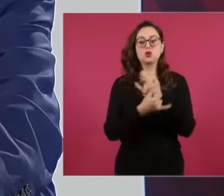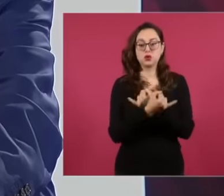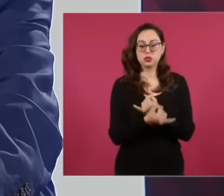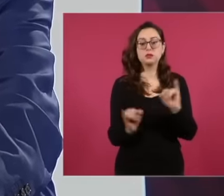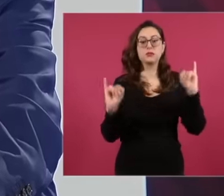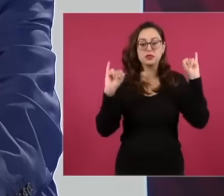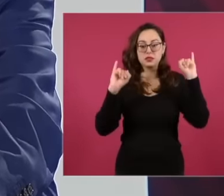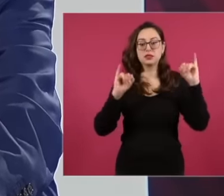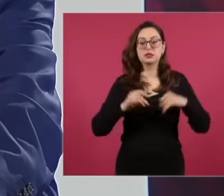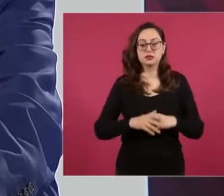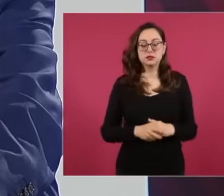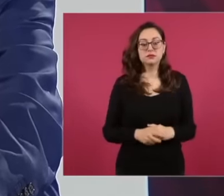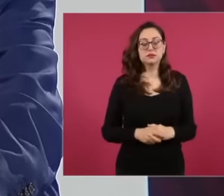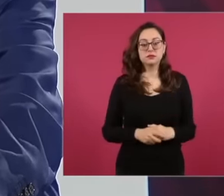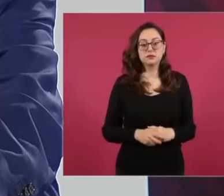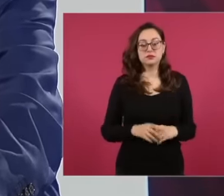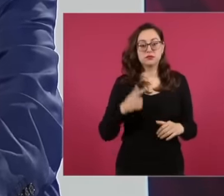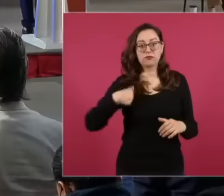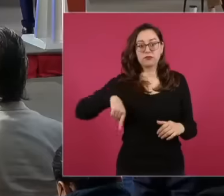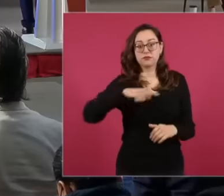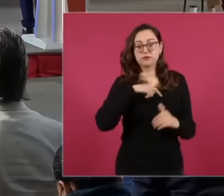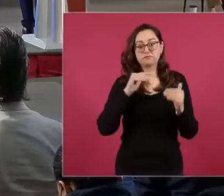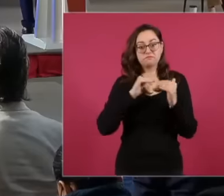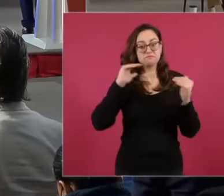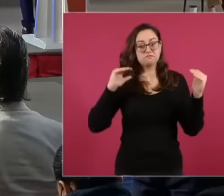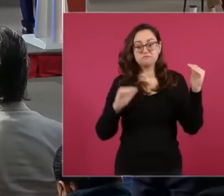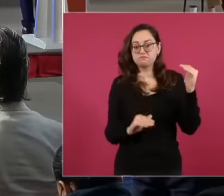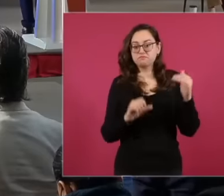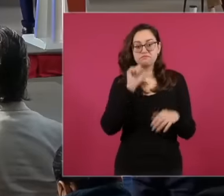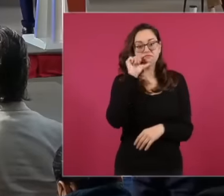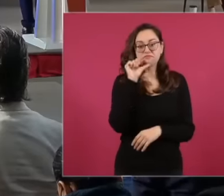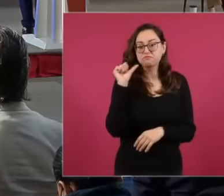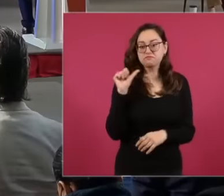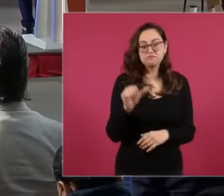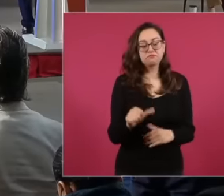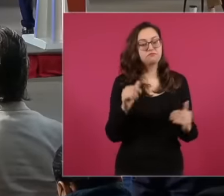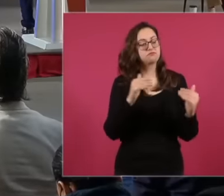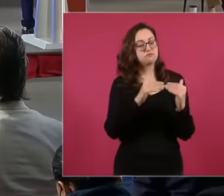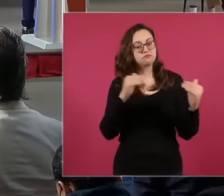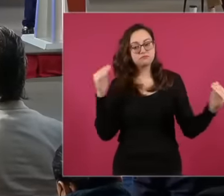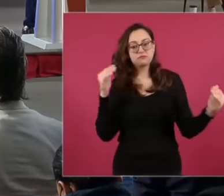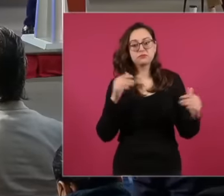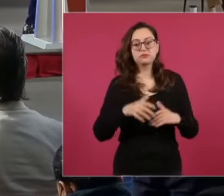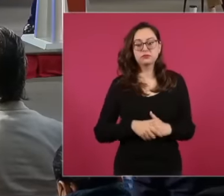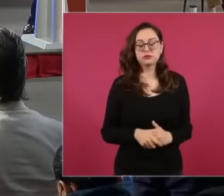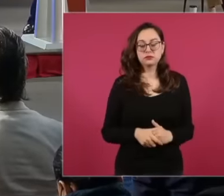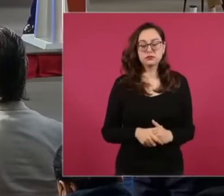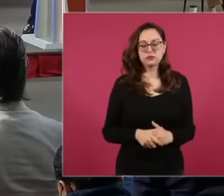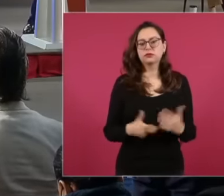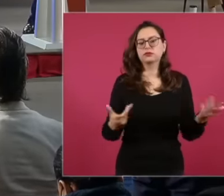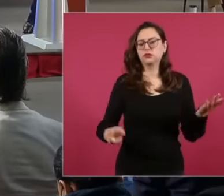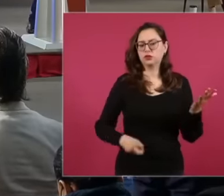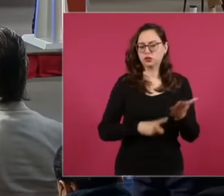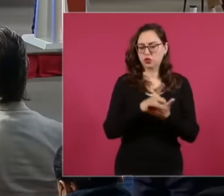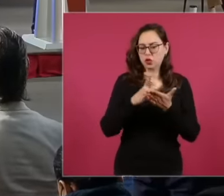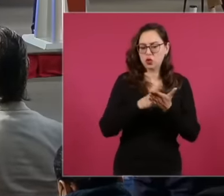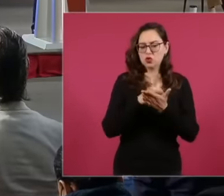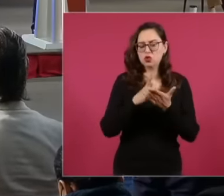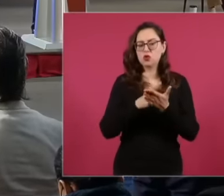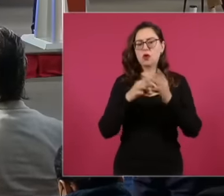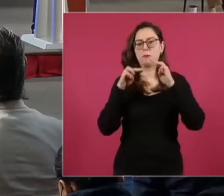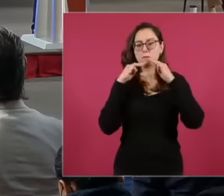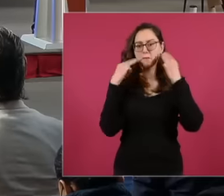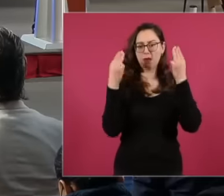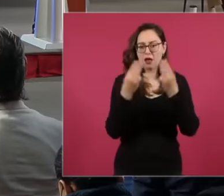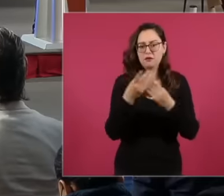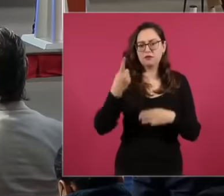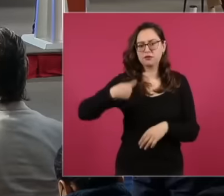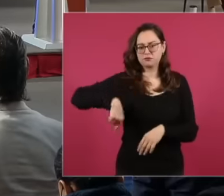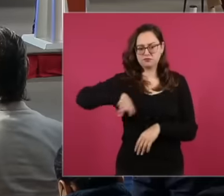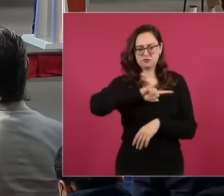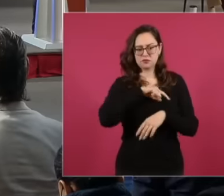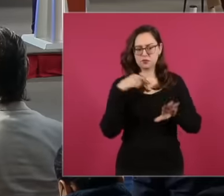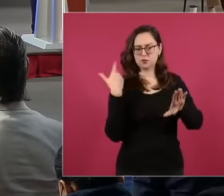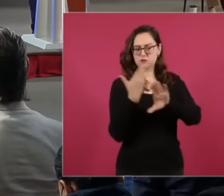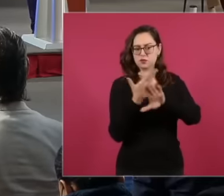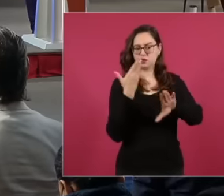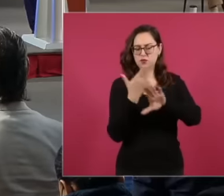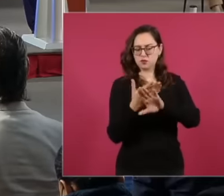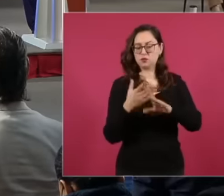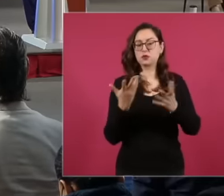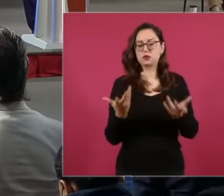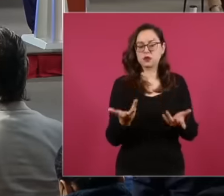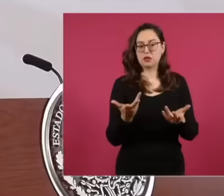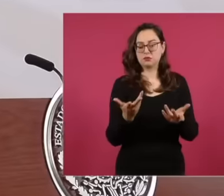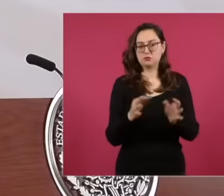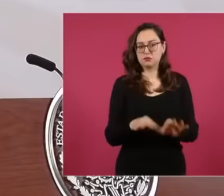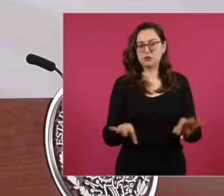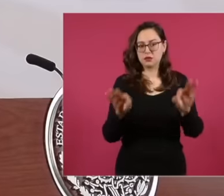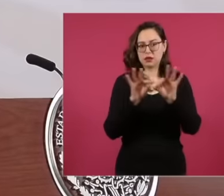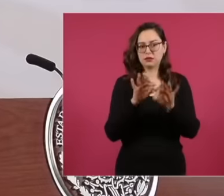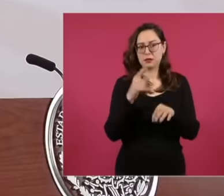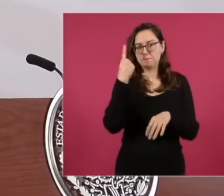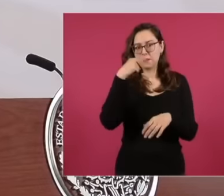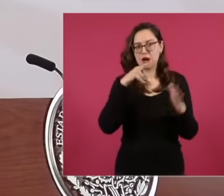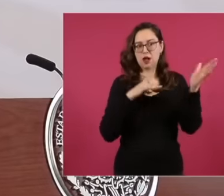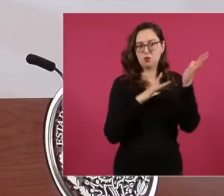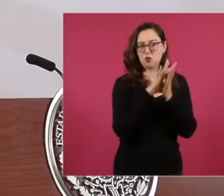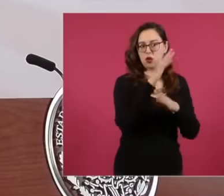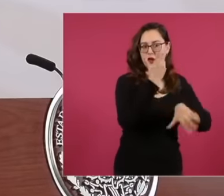drug trafficking because we are friendly neighbors and above all for humanitarian reasons because They